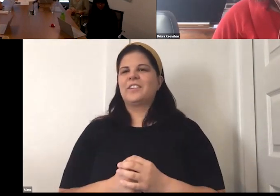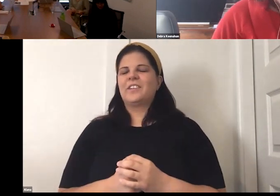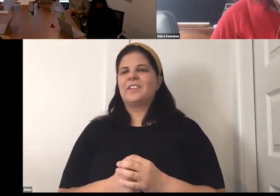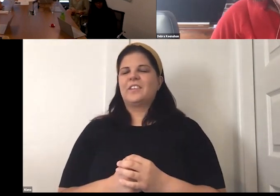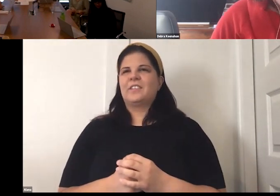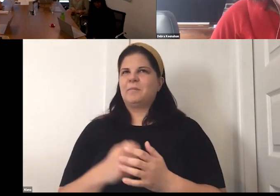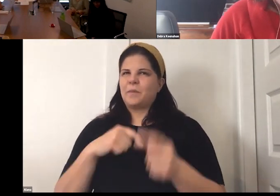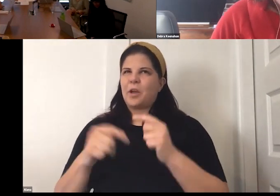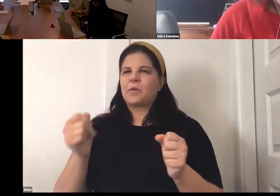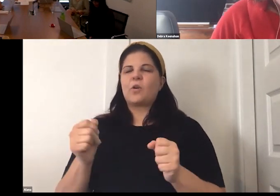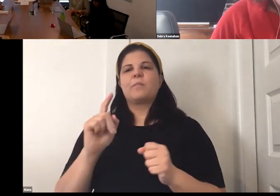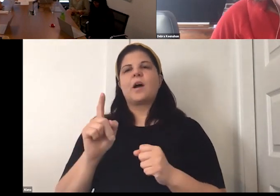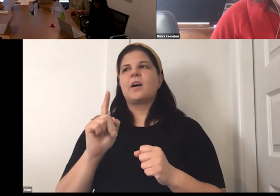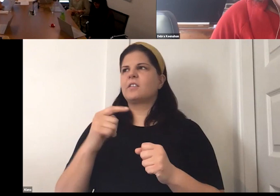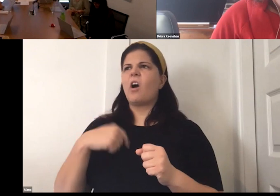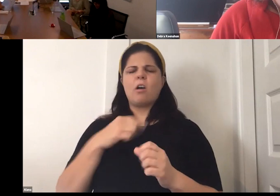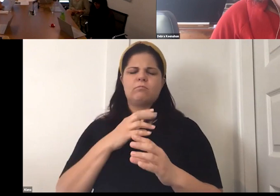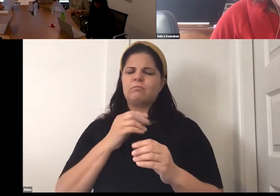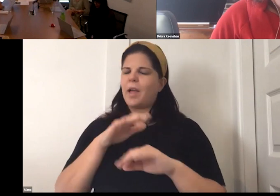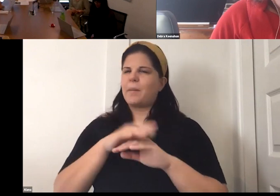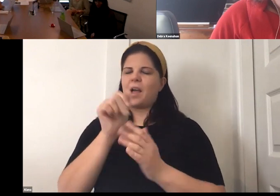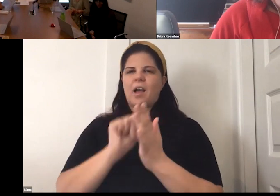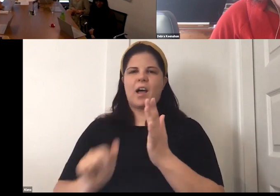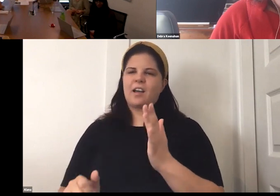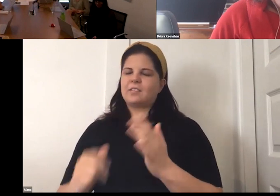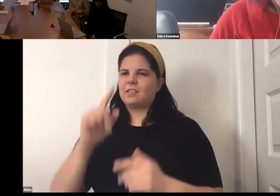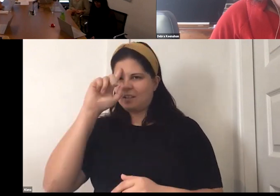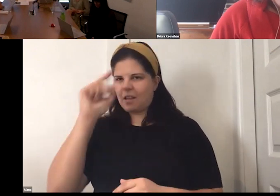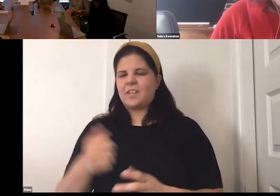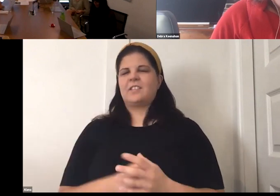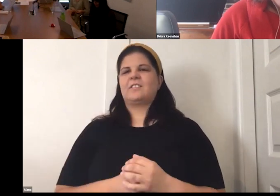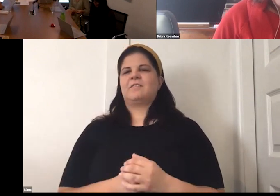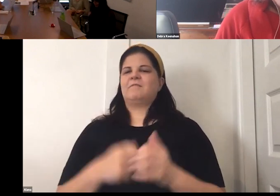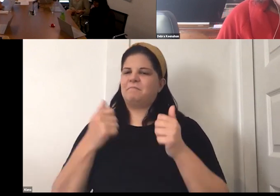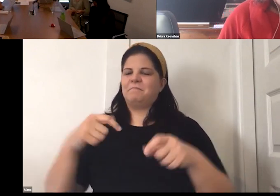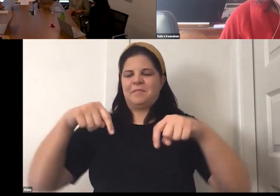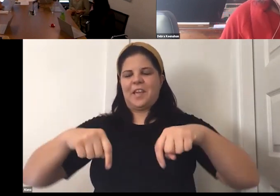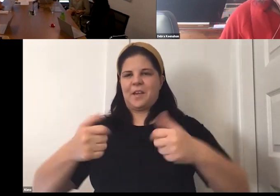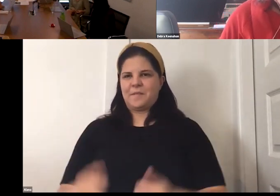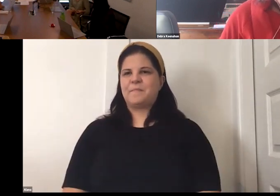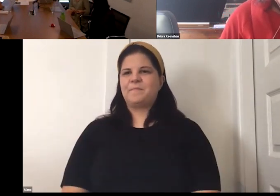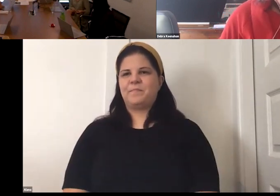great to sit in. And Megan. I'm Megan, I'm an artist services officer.